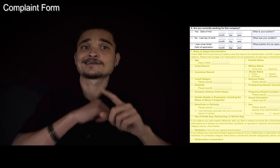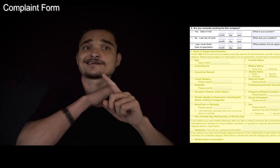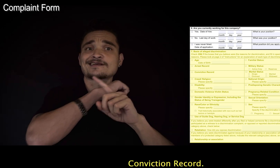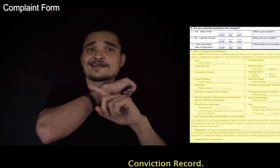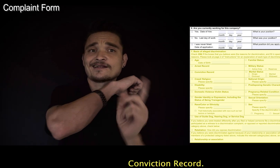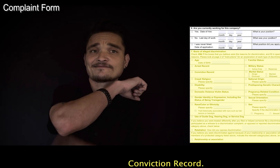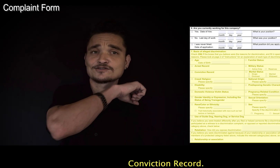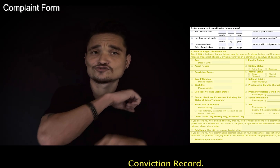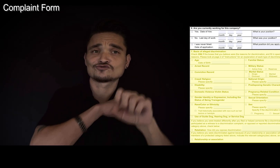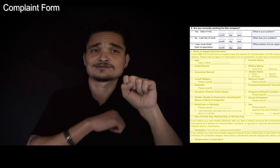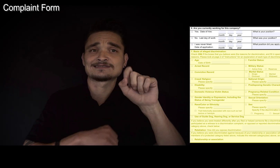Conviction Record.